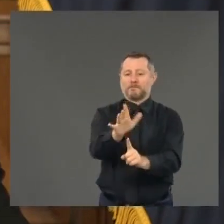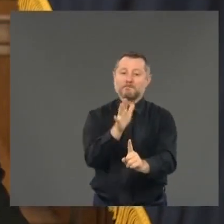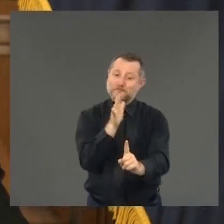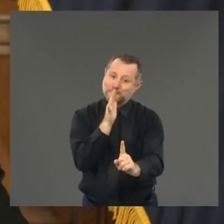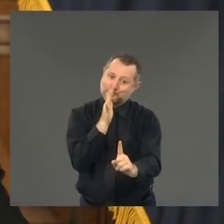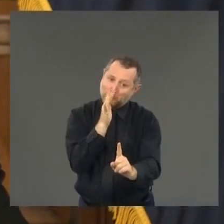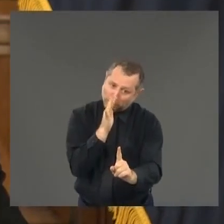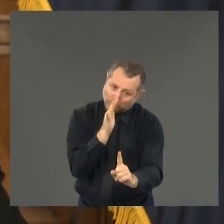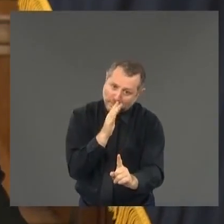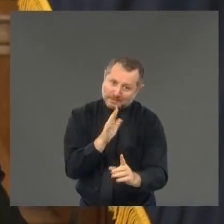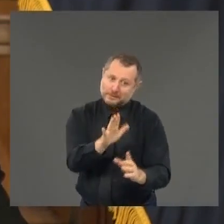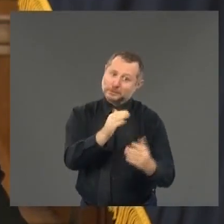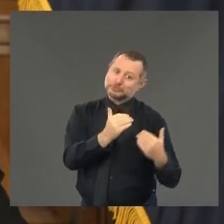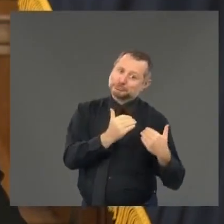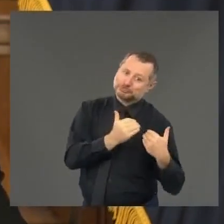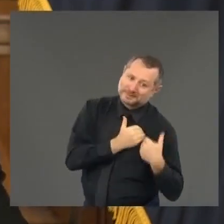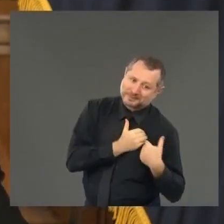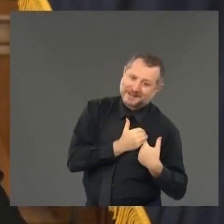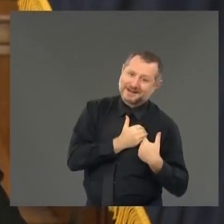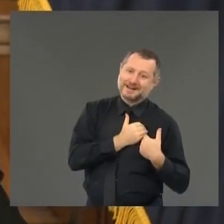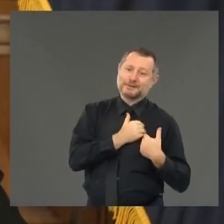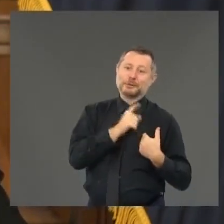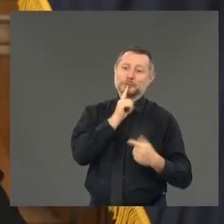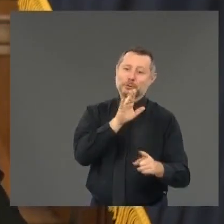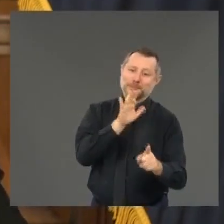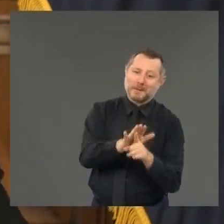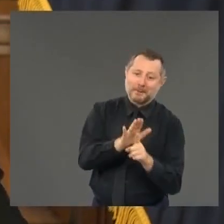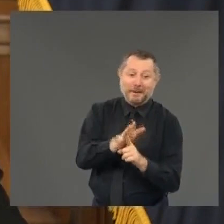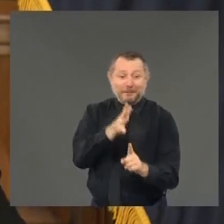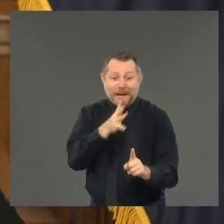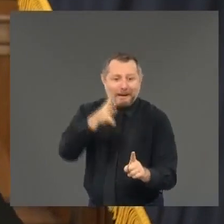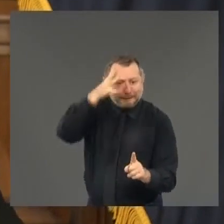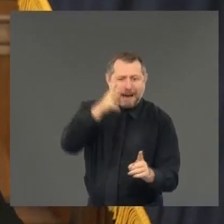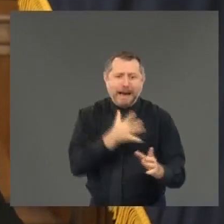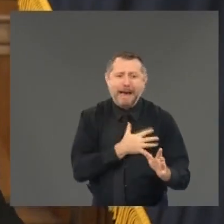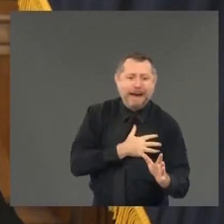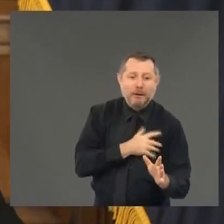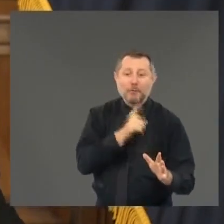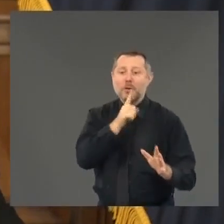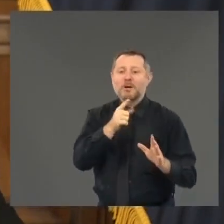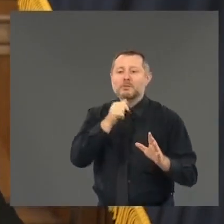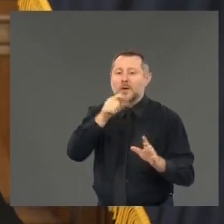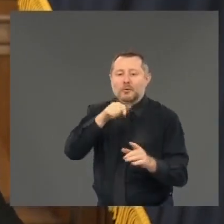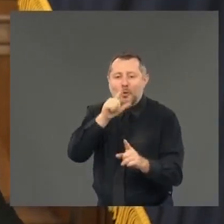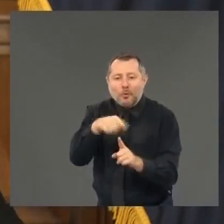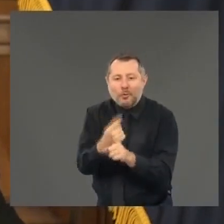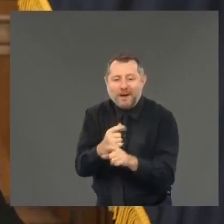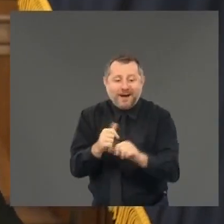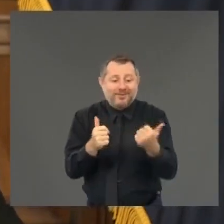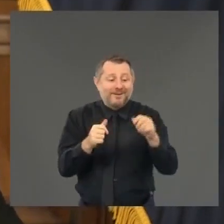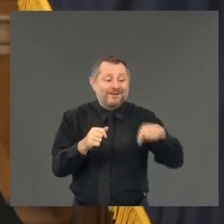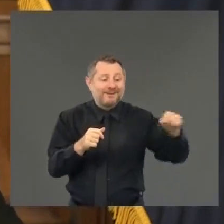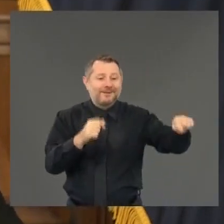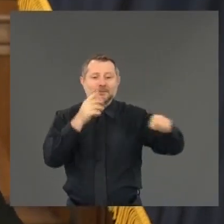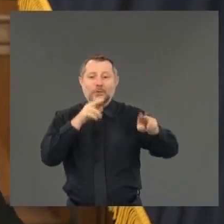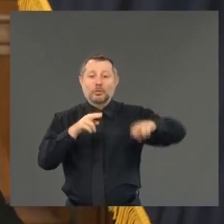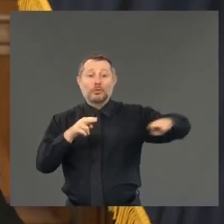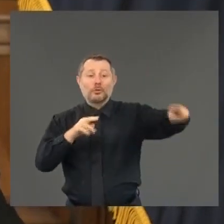RIGHT. SO, IT'S NOT JUST YOUR RESPONSIBILITY AND YOUR PARENT